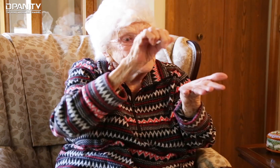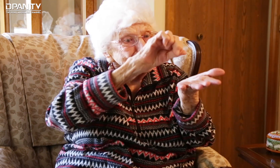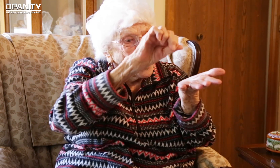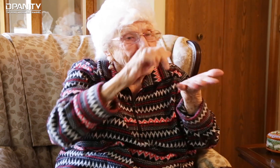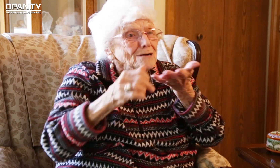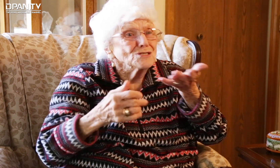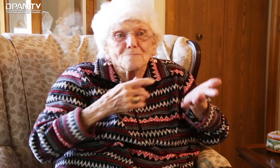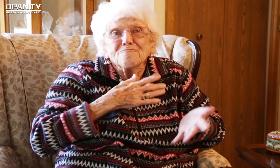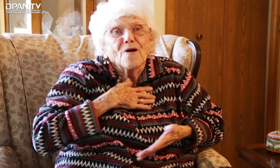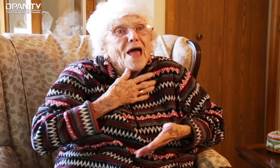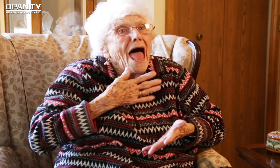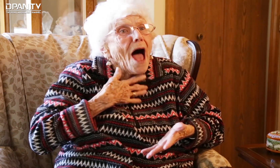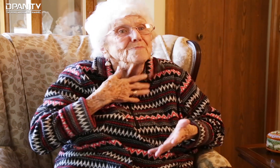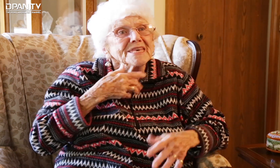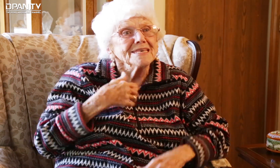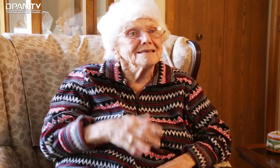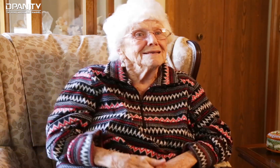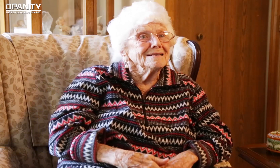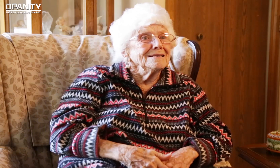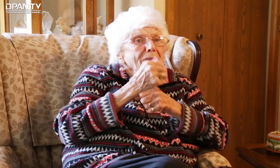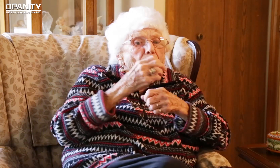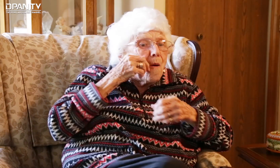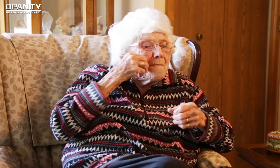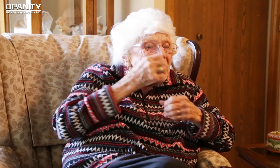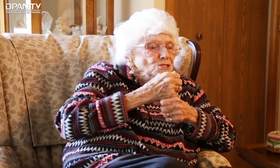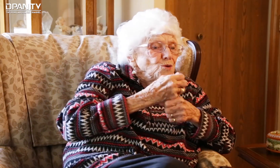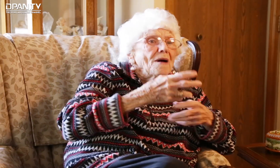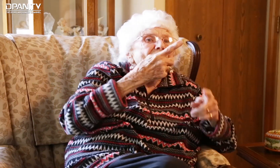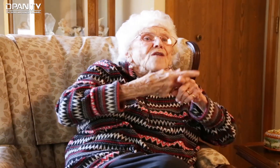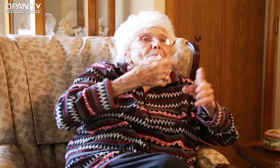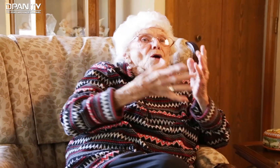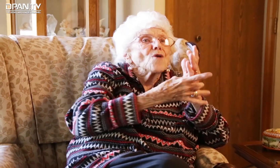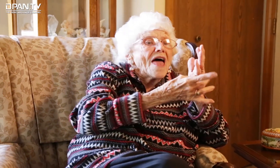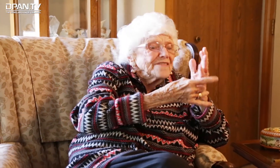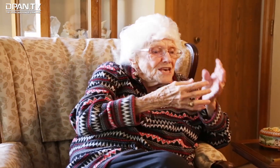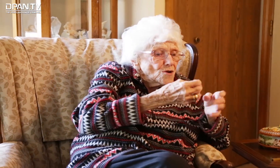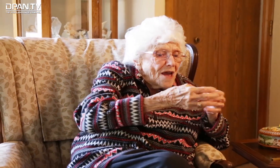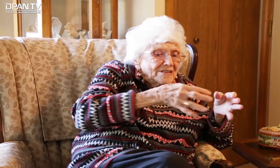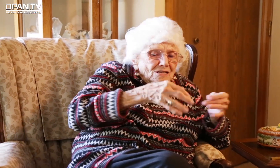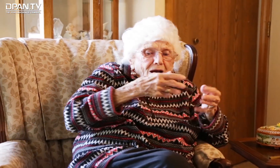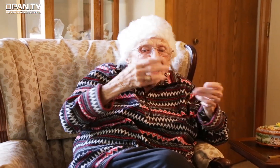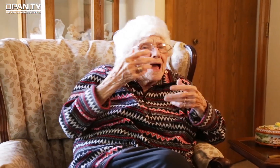Just a little of it. I was very happy with that. We made homemade soup from gravy.